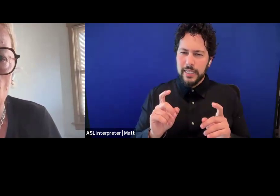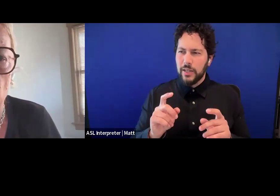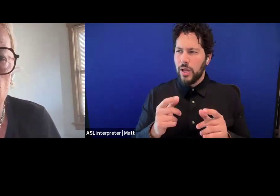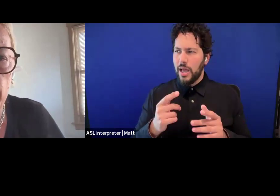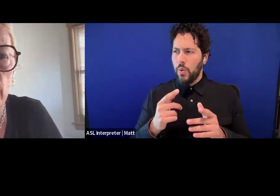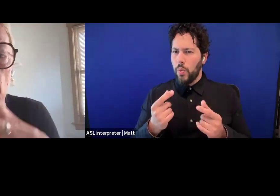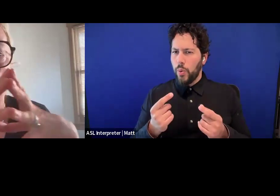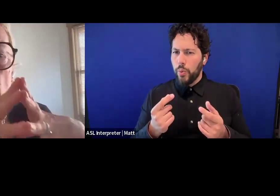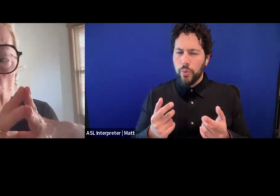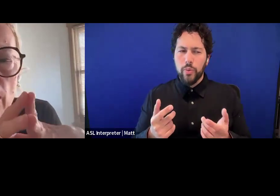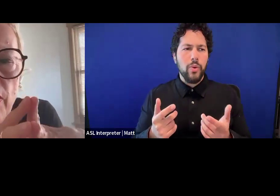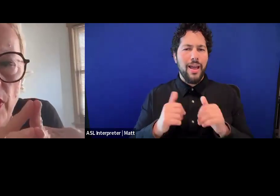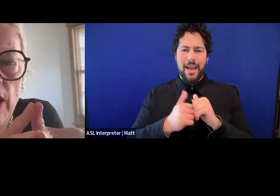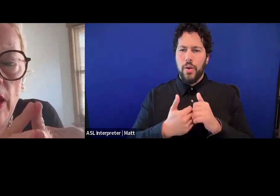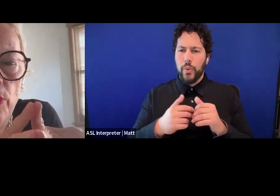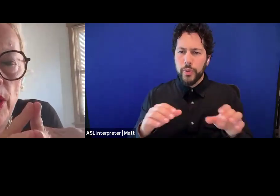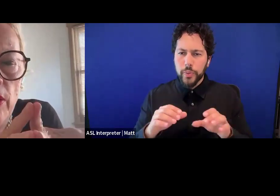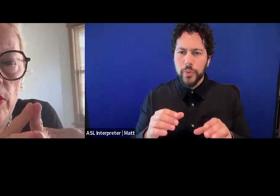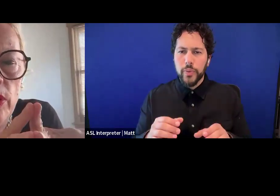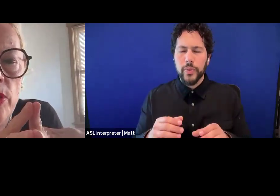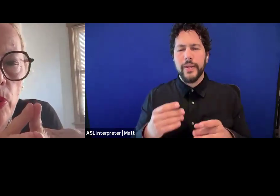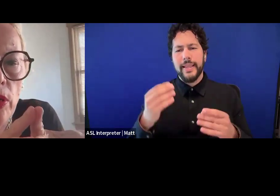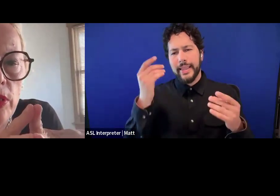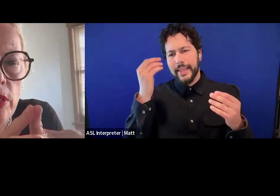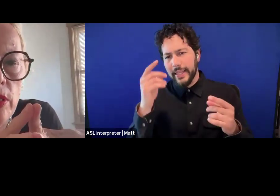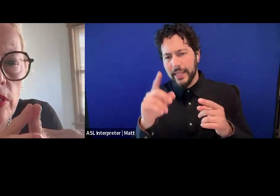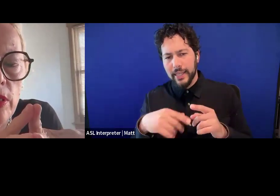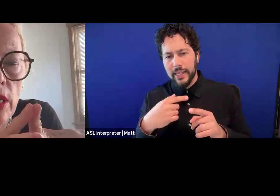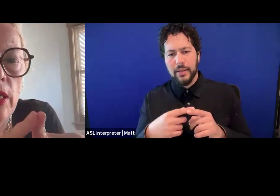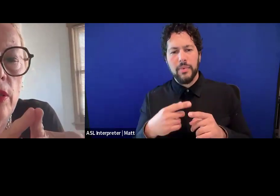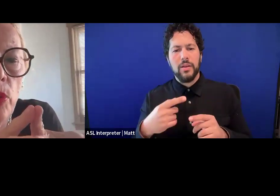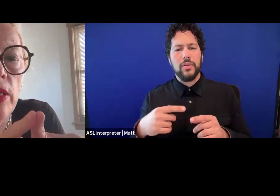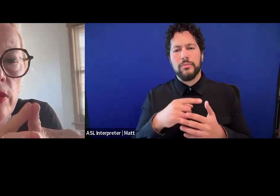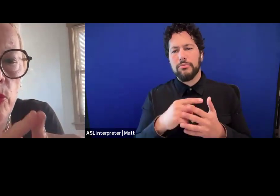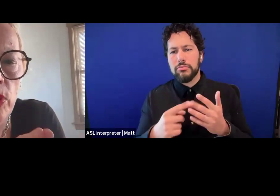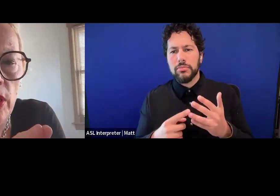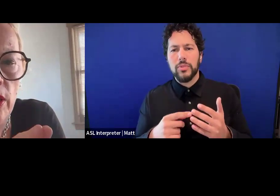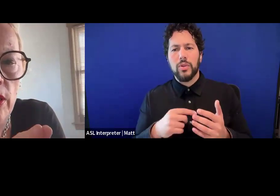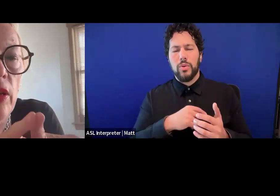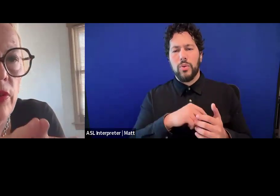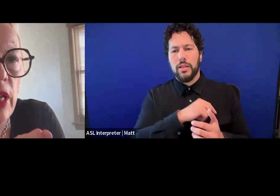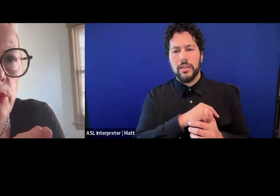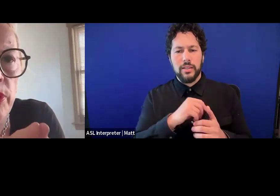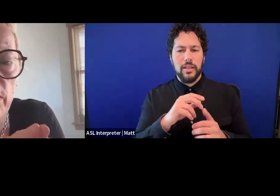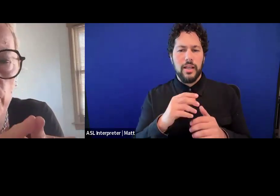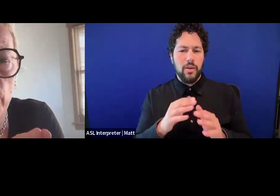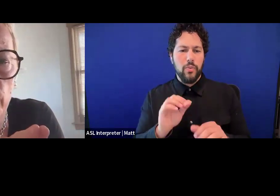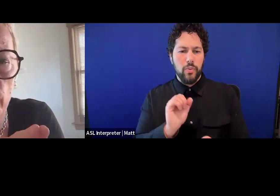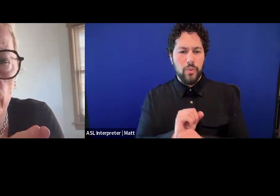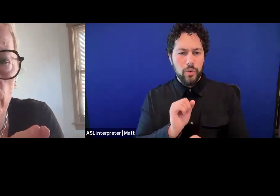And thinking about these qualities in the ways of working that have enabled it to endure,